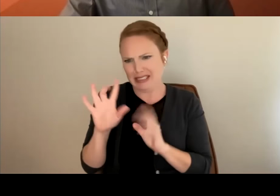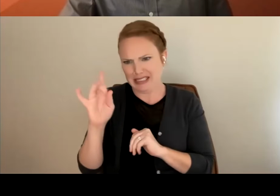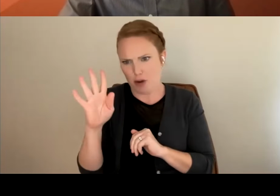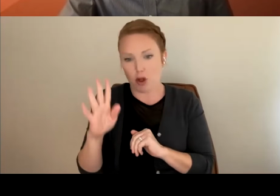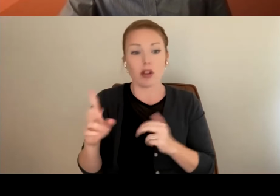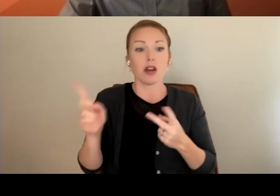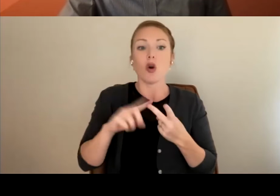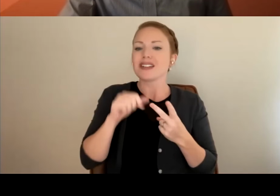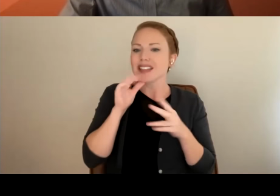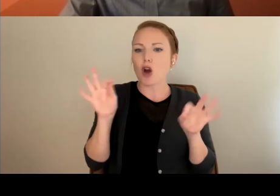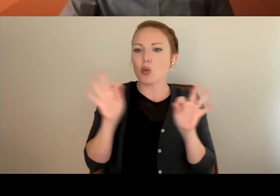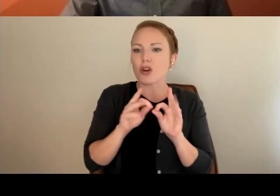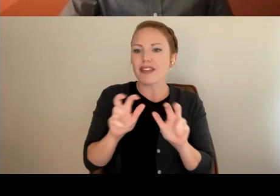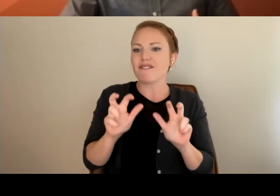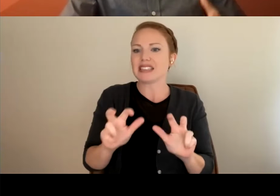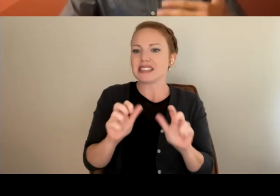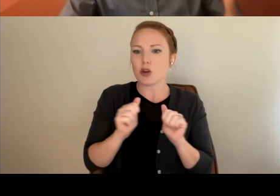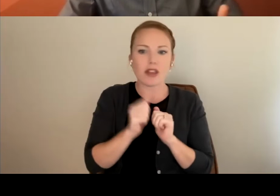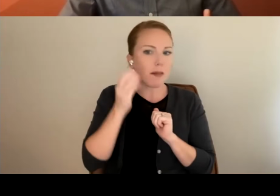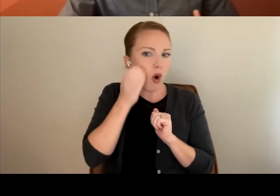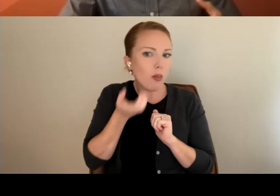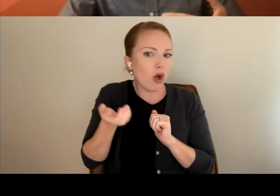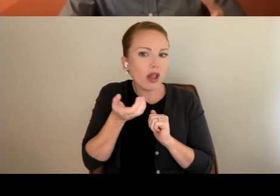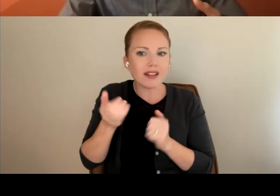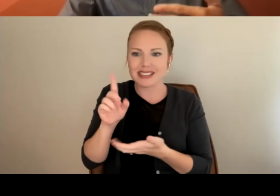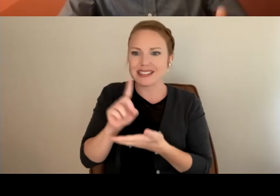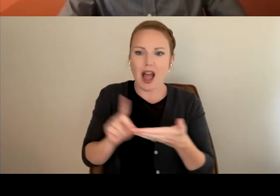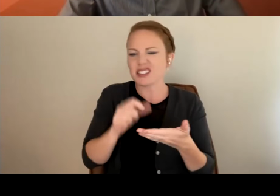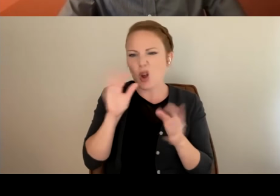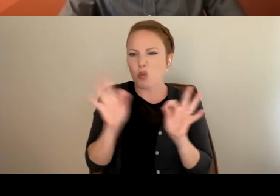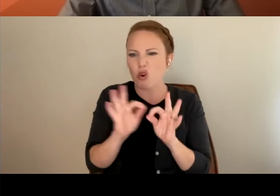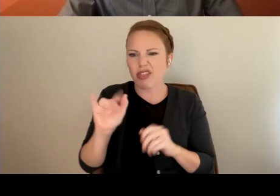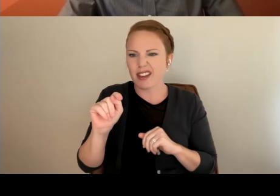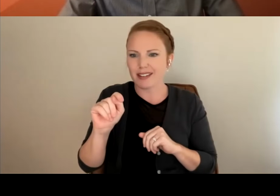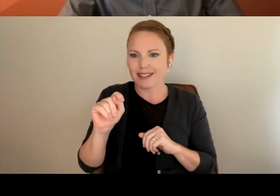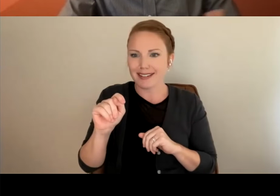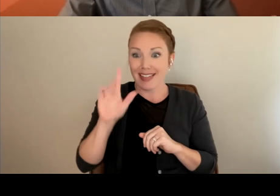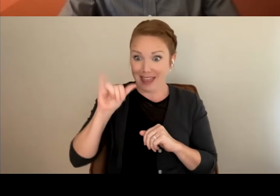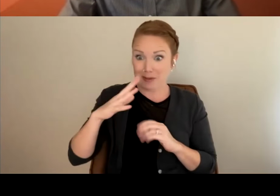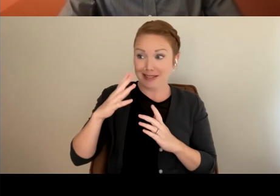investing in mobile design. In other words, this is the kind of top UX expert just 10